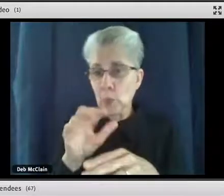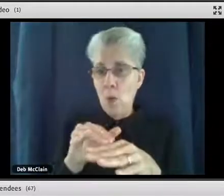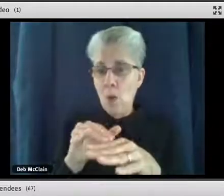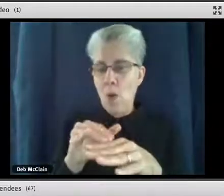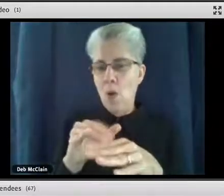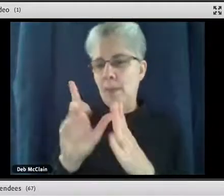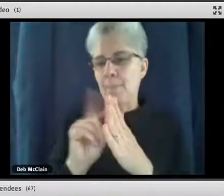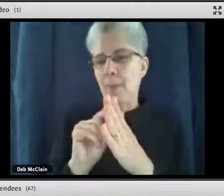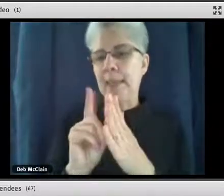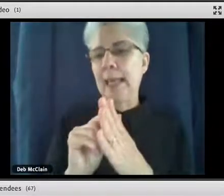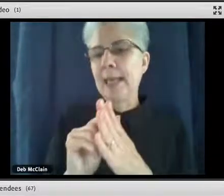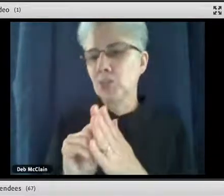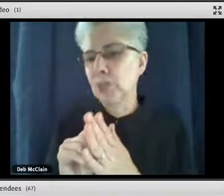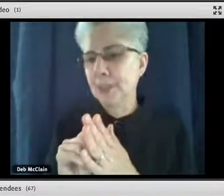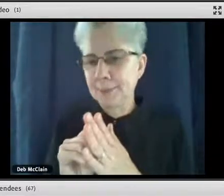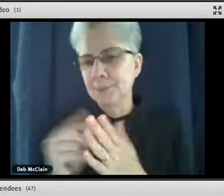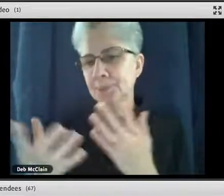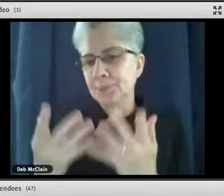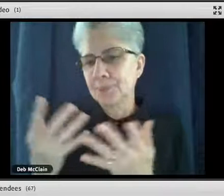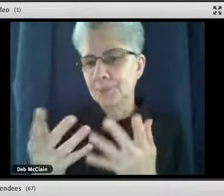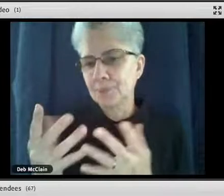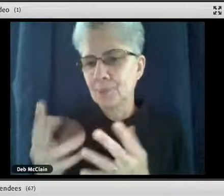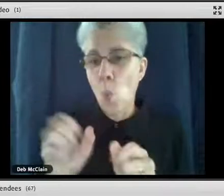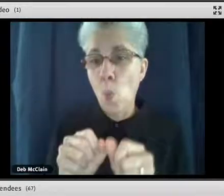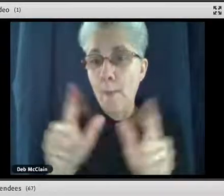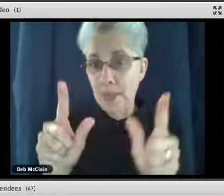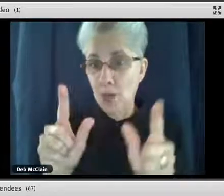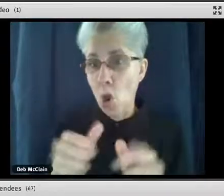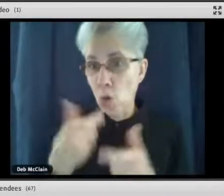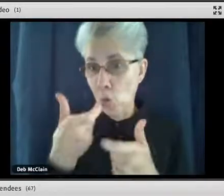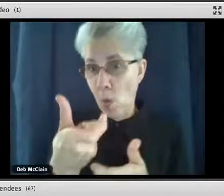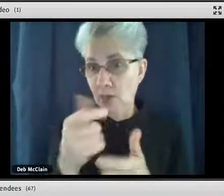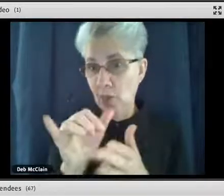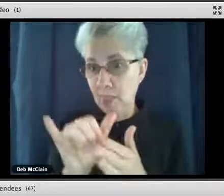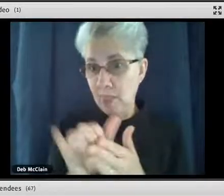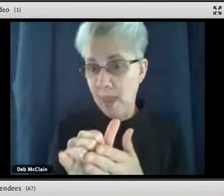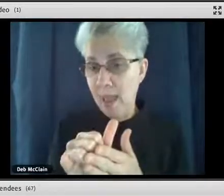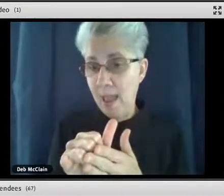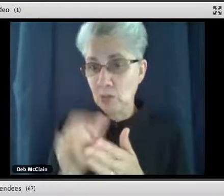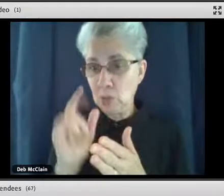of those who were at the publication webinar,